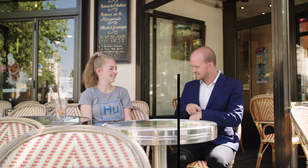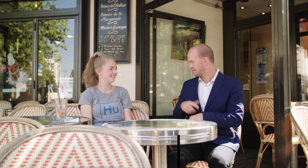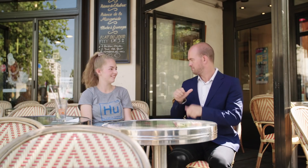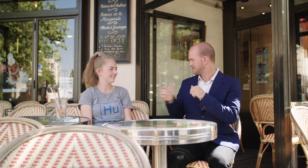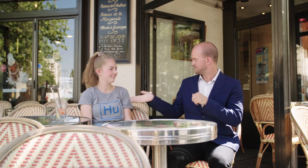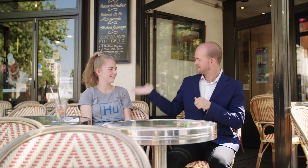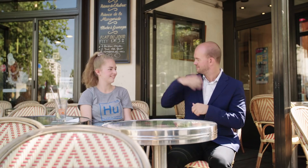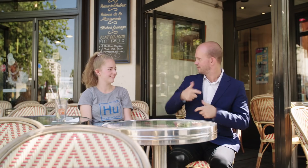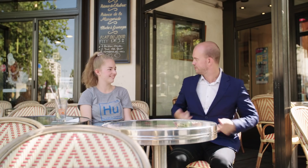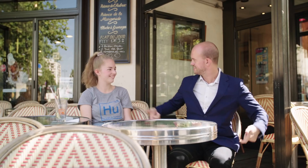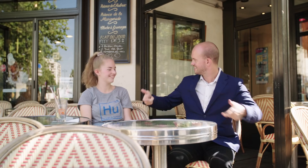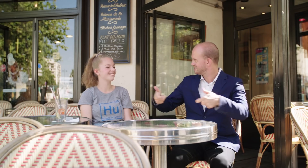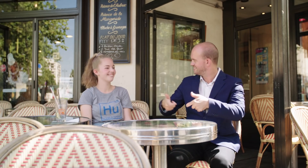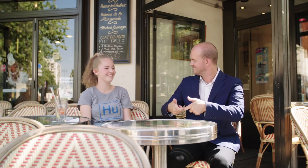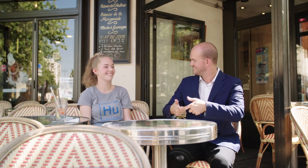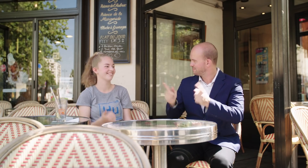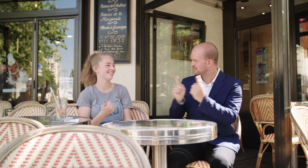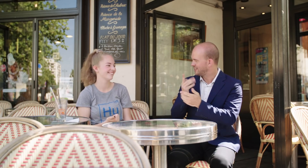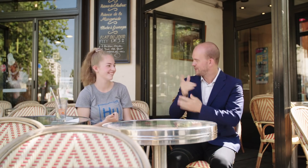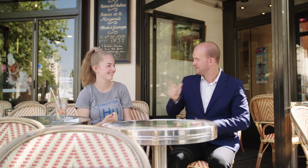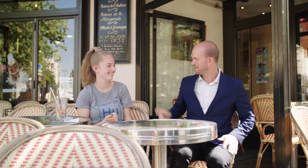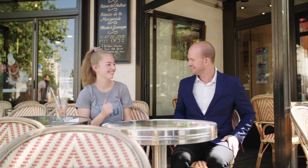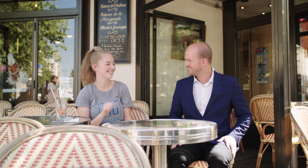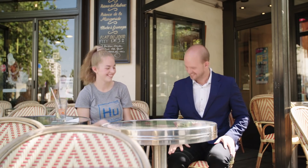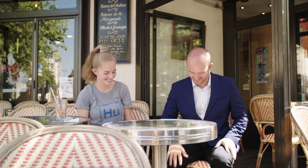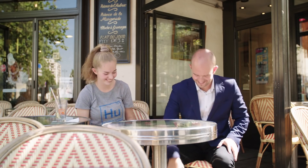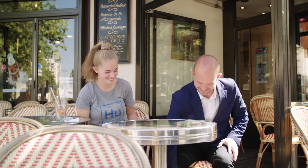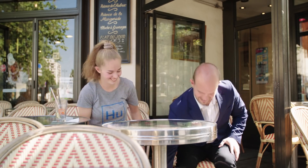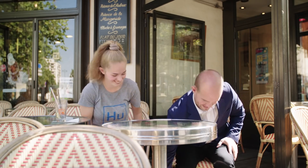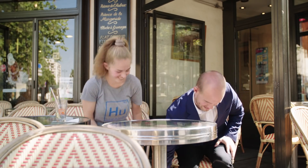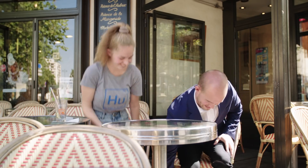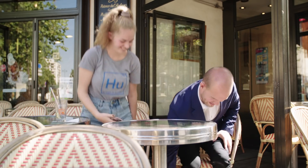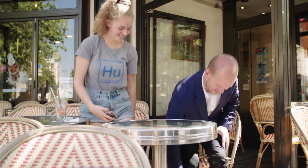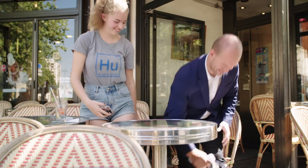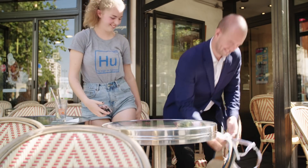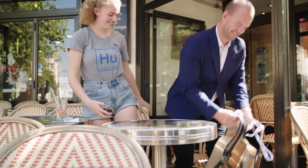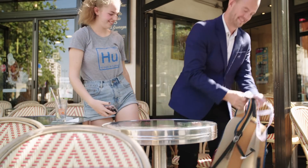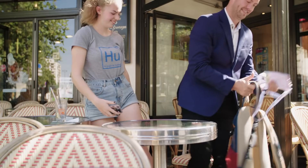OK, Zoe, so maybe it's about time we get back to Congress and meet some other people. OK, cool.